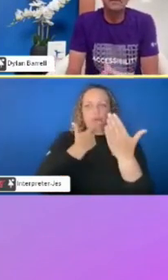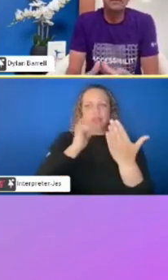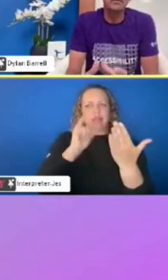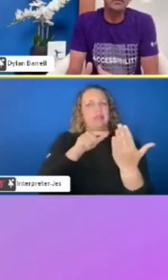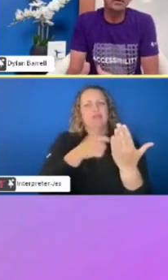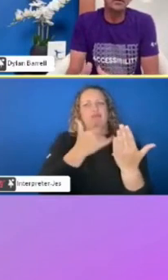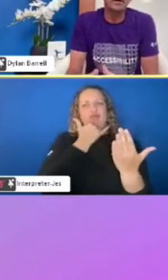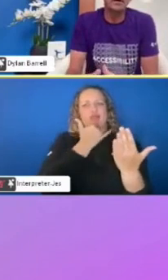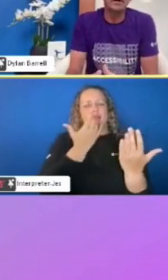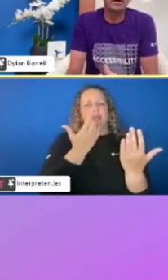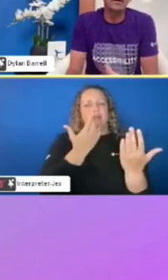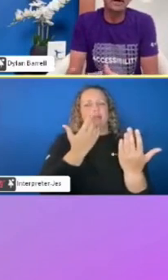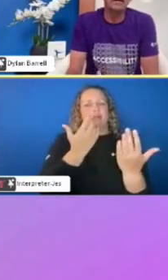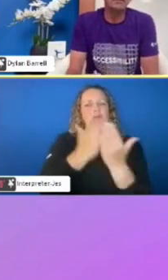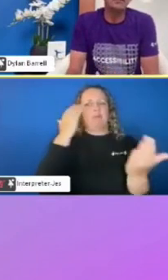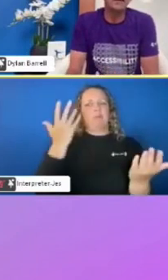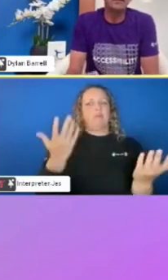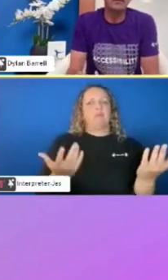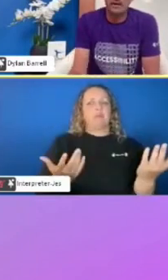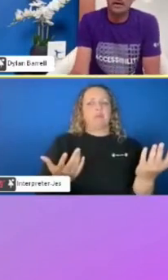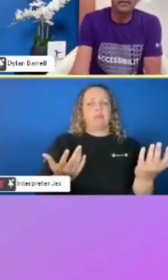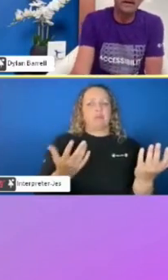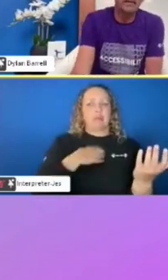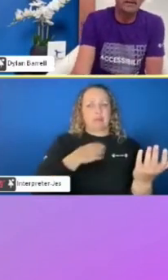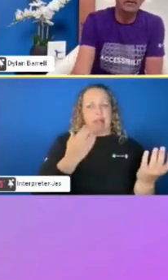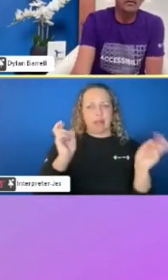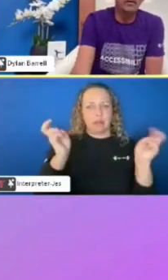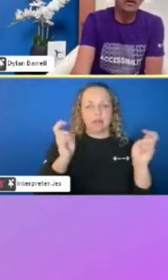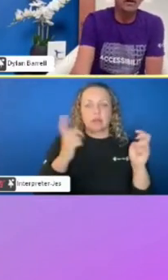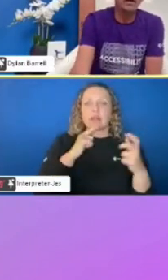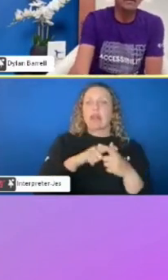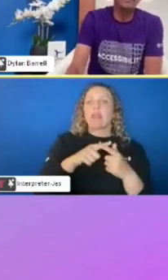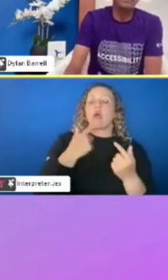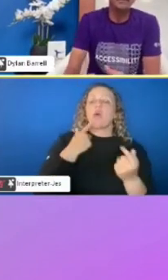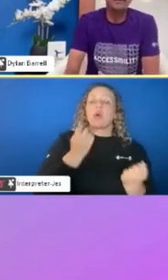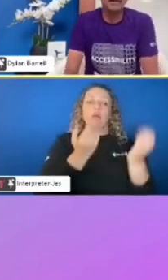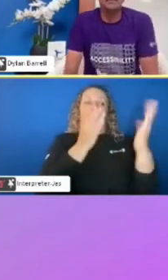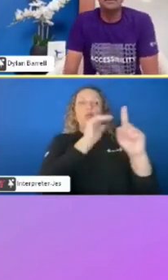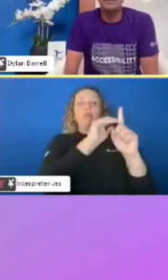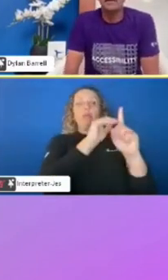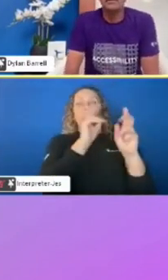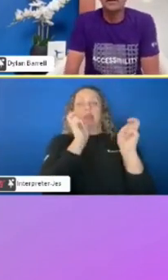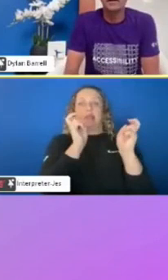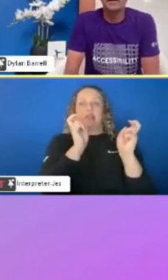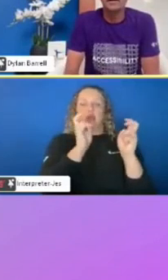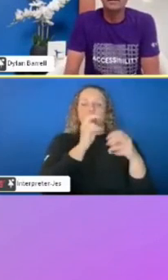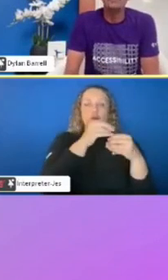But it's also able to then raise an issue against the list item itself